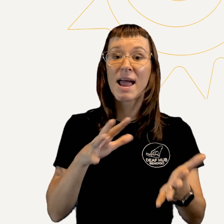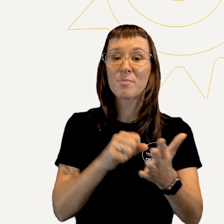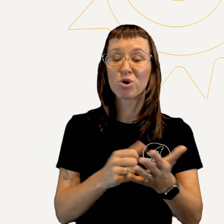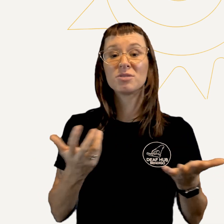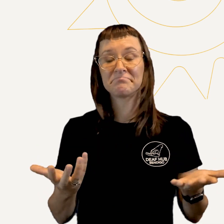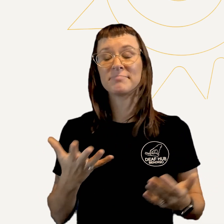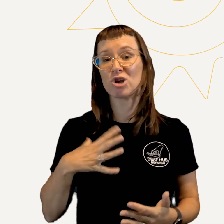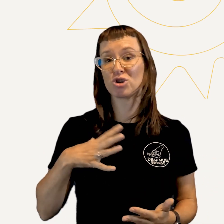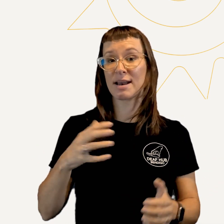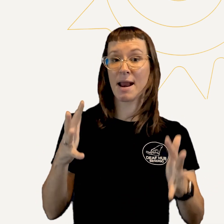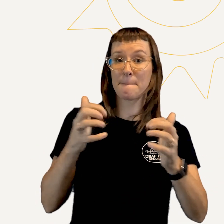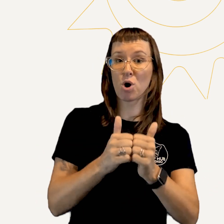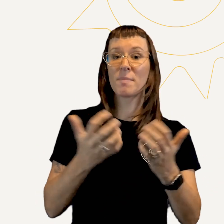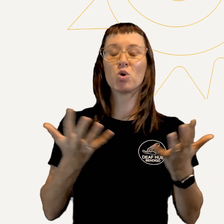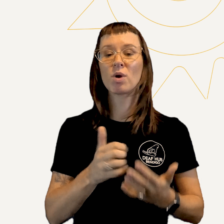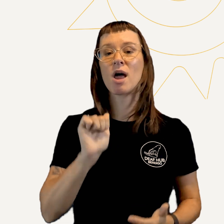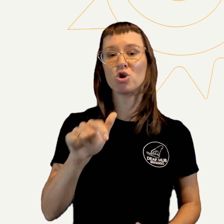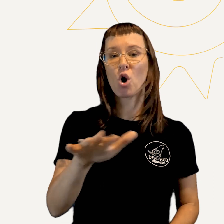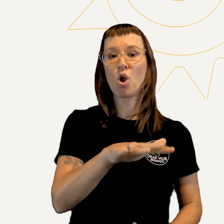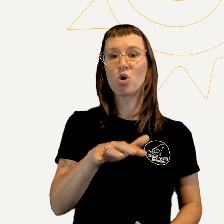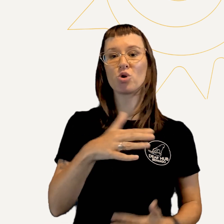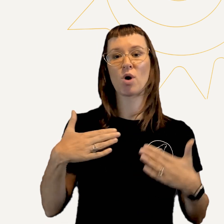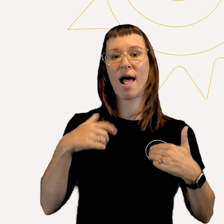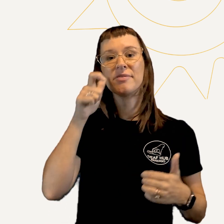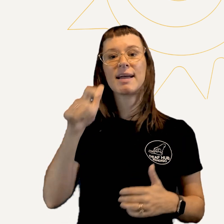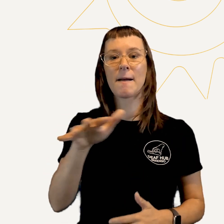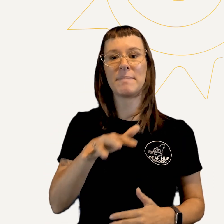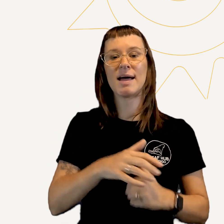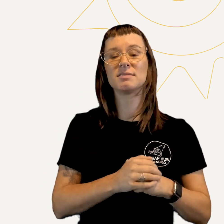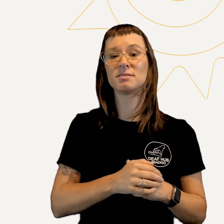To get a cervical screening test you'll need to make an appointment with your healthcare provider.